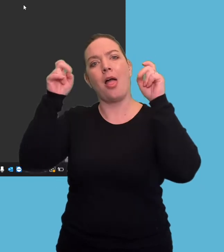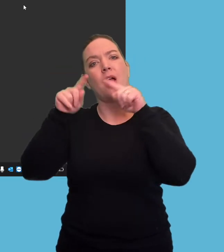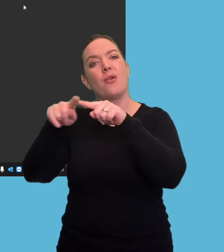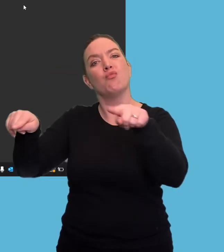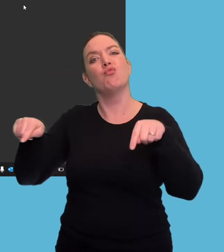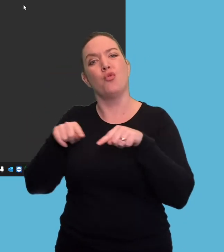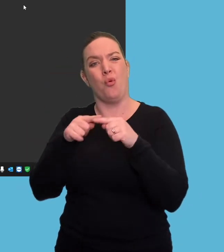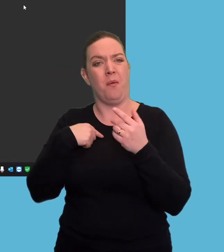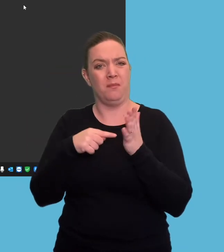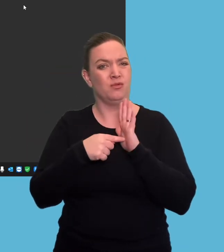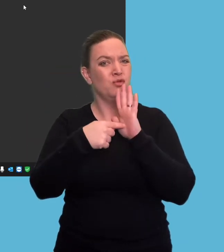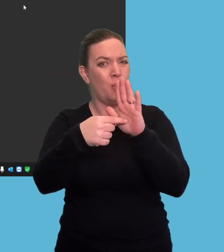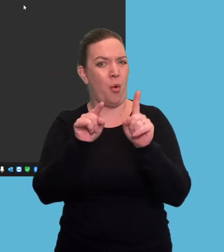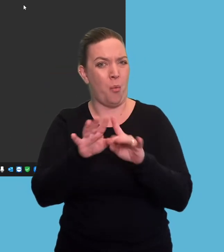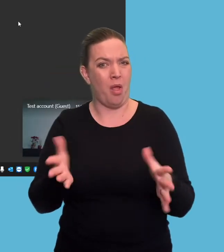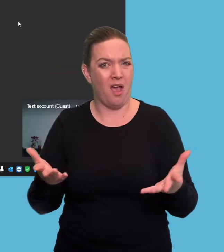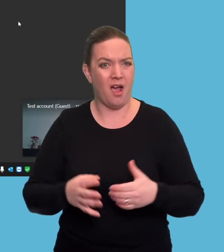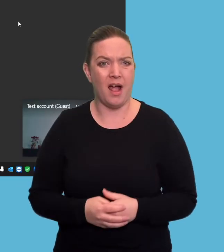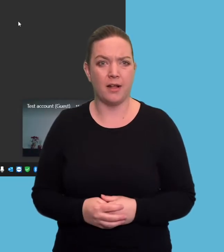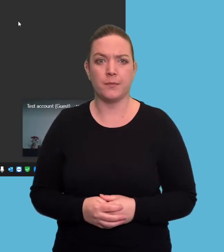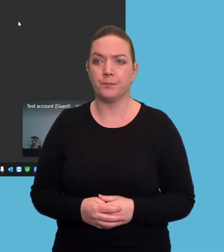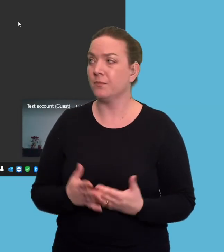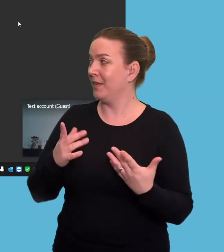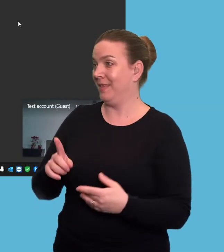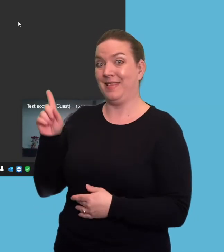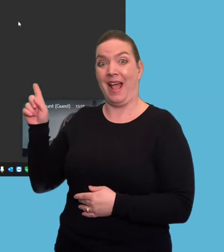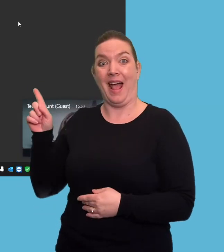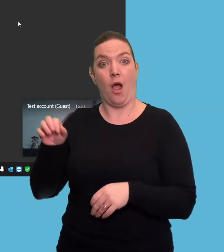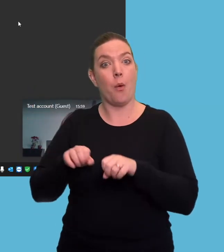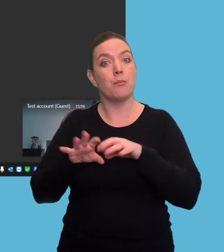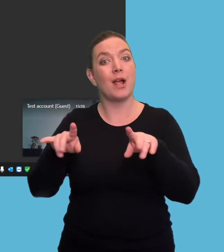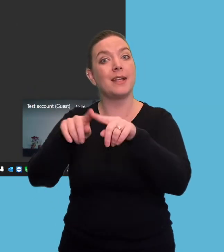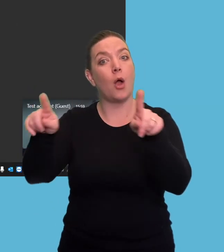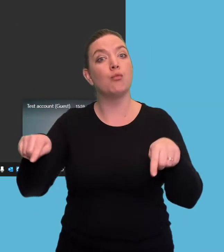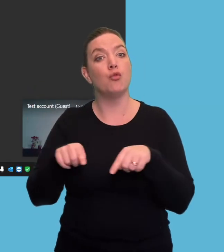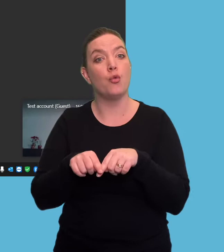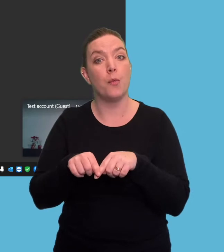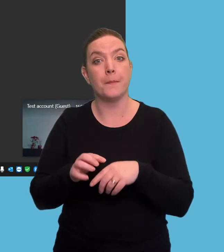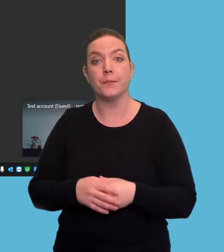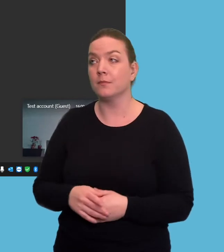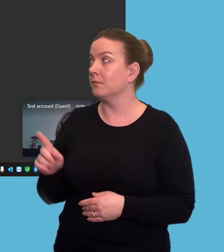and I'll show you that now.